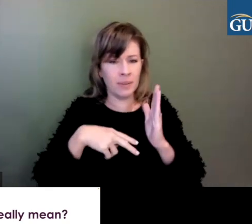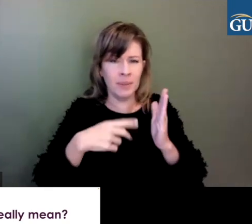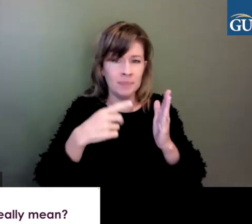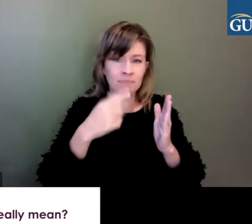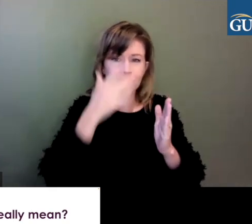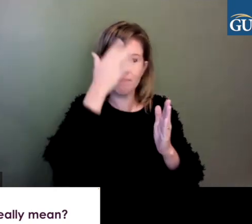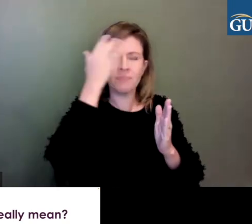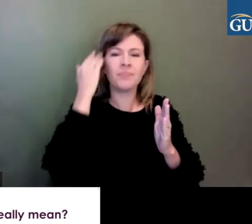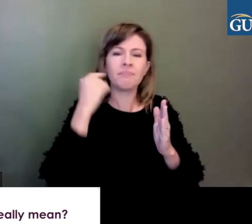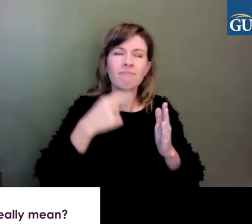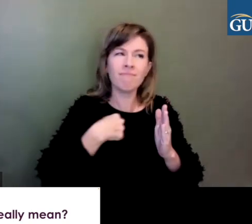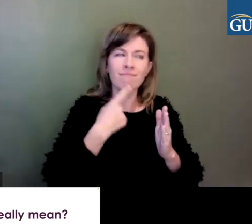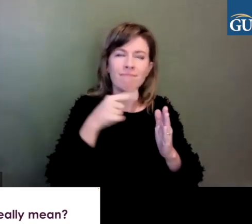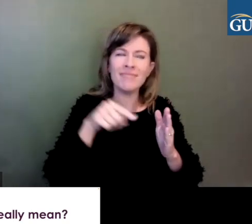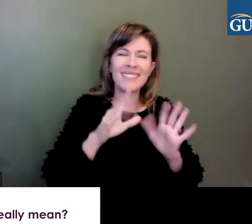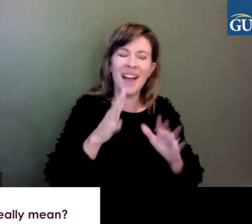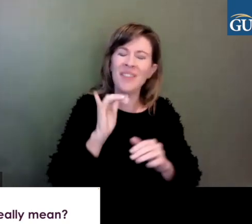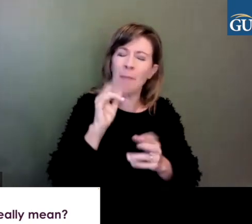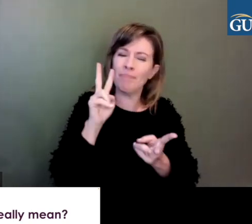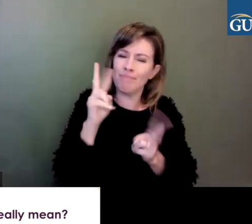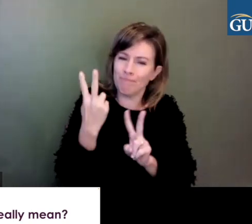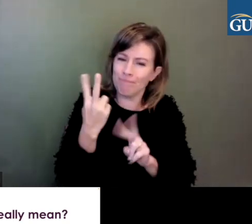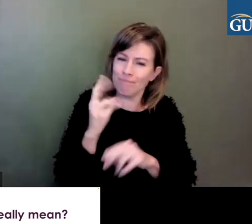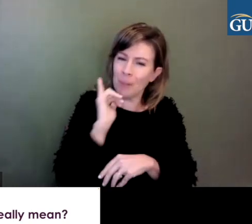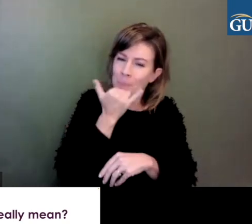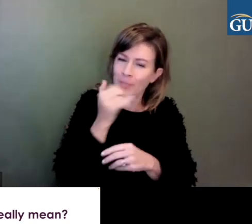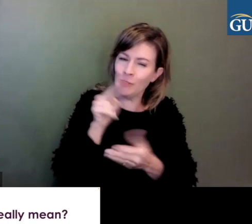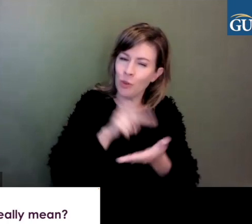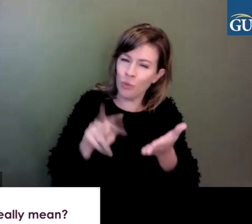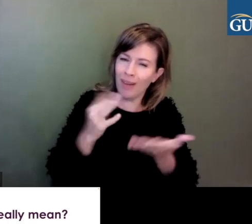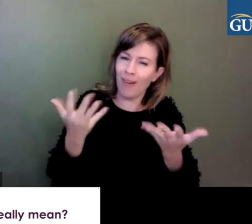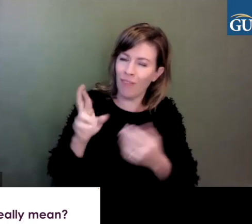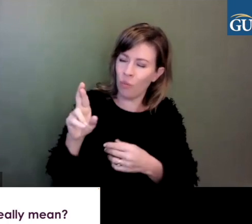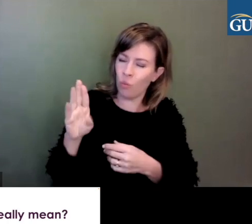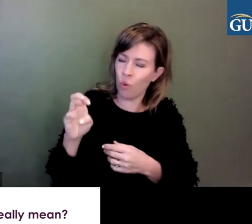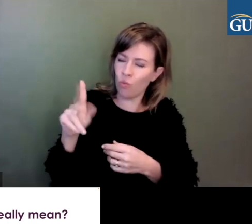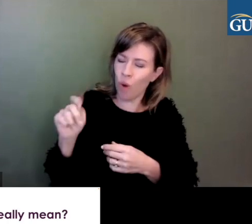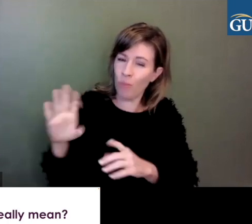this is kind of a misreading of what Roberts' work kind of was saying. Because Roberts is not necessarily making the